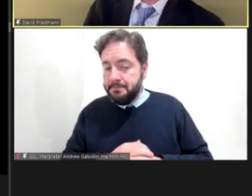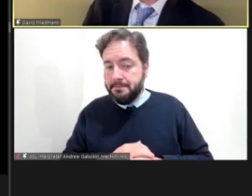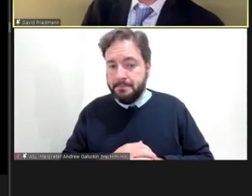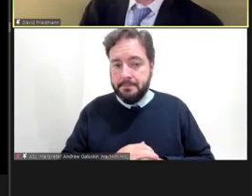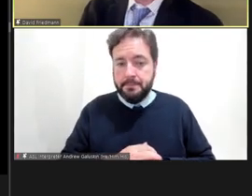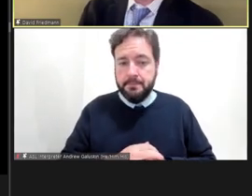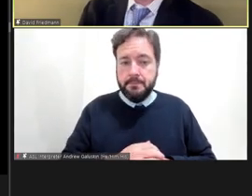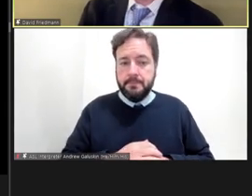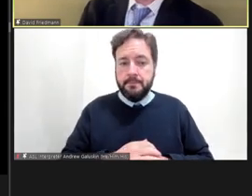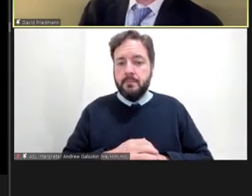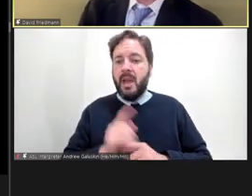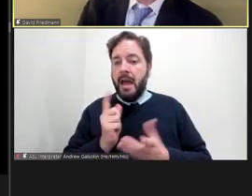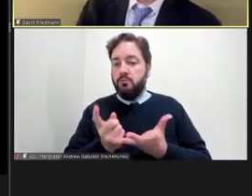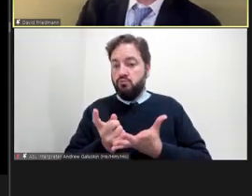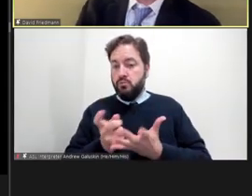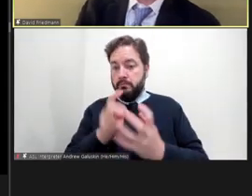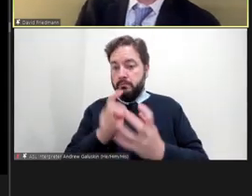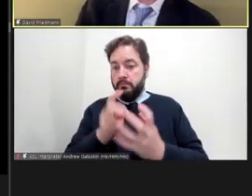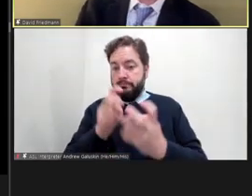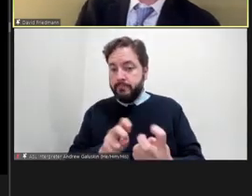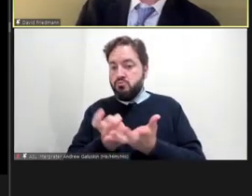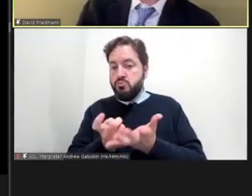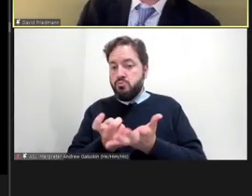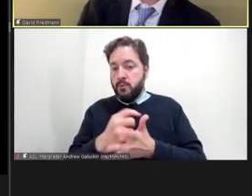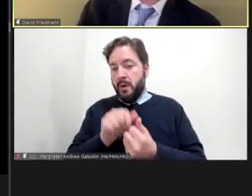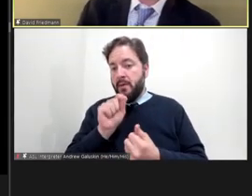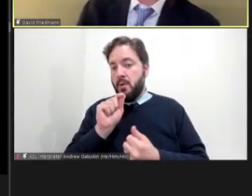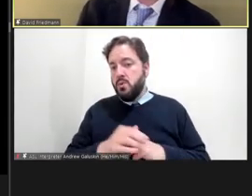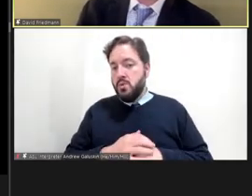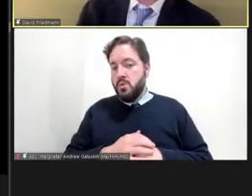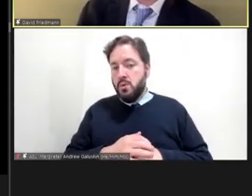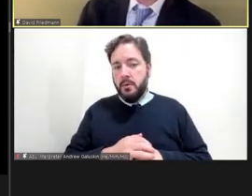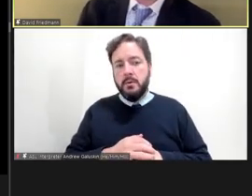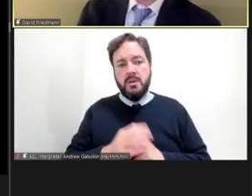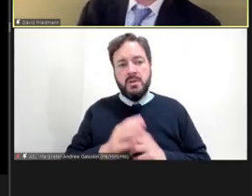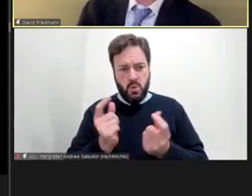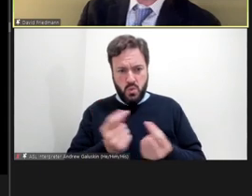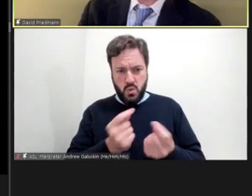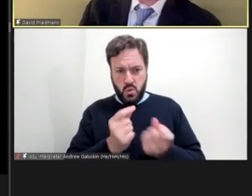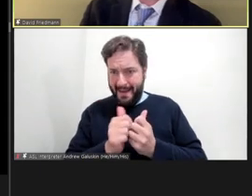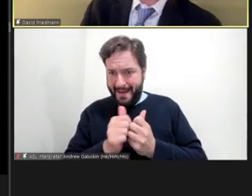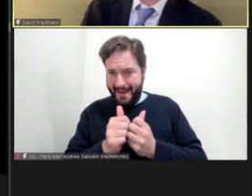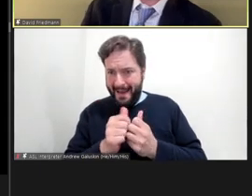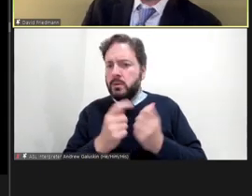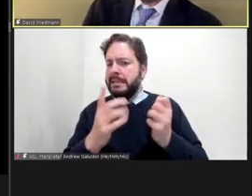And review it with you. And how do you do that? It's often with a blood test or a cheek swab.